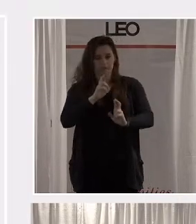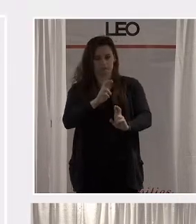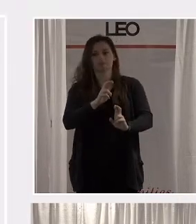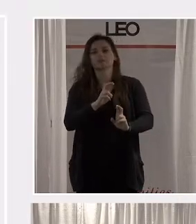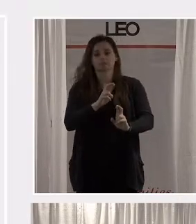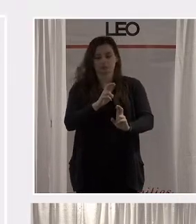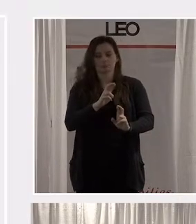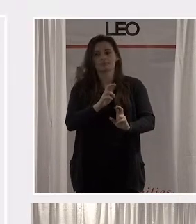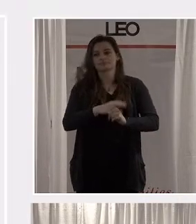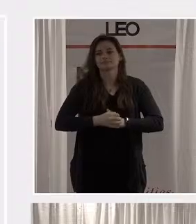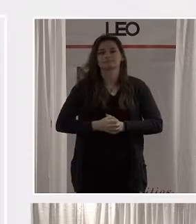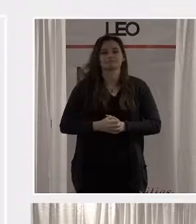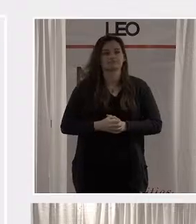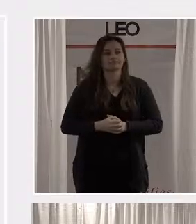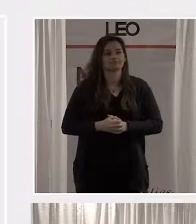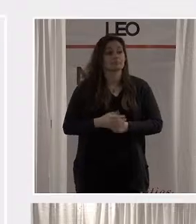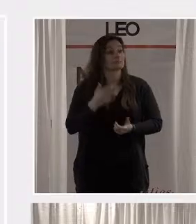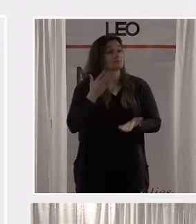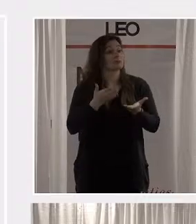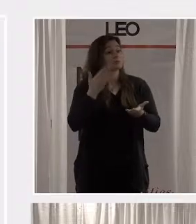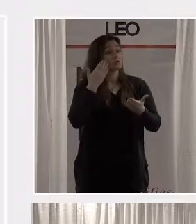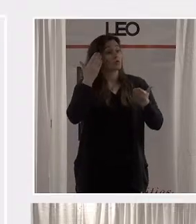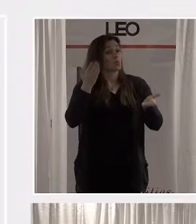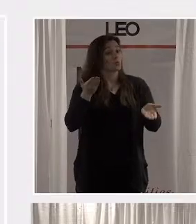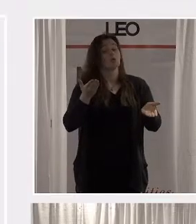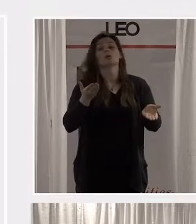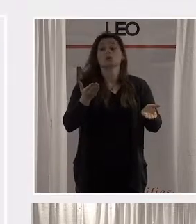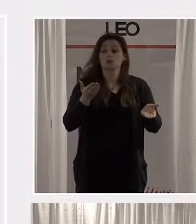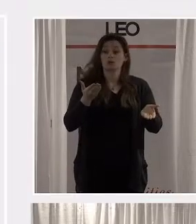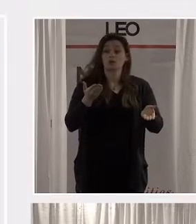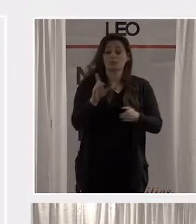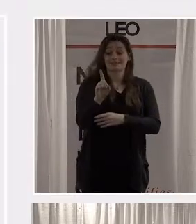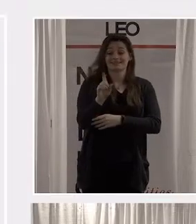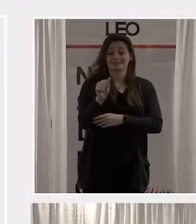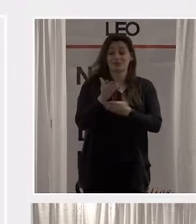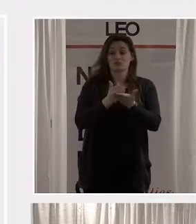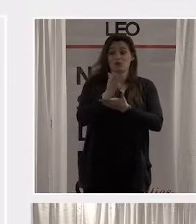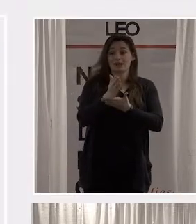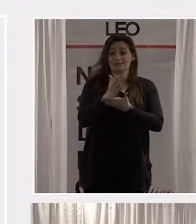SOME MAY NOT BE AWARE OF THIS, BUT THE DISABILITY RIGHTS MOVEMENT BEGAN AT THE SAME TIME